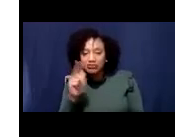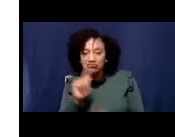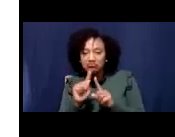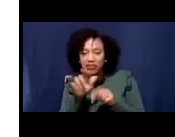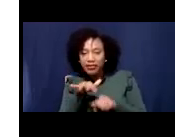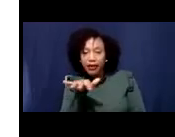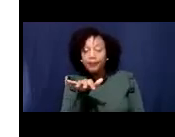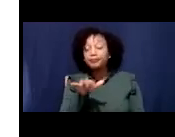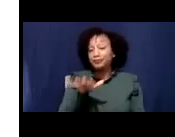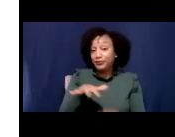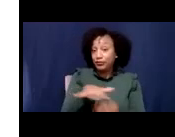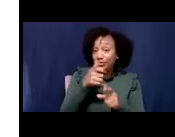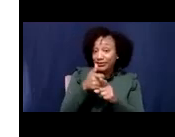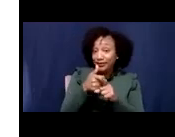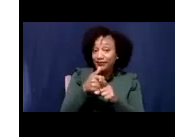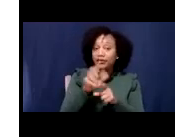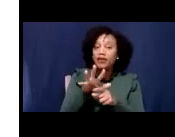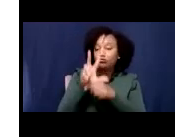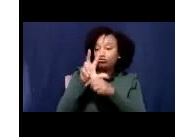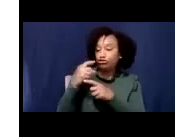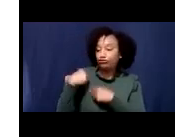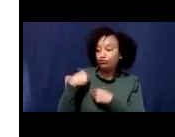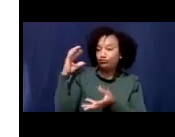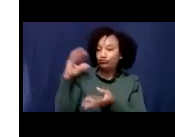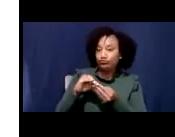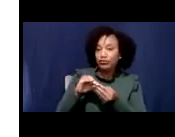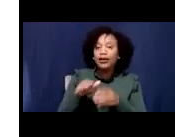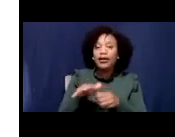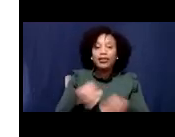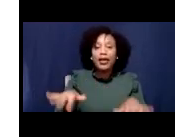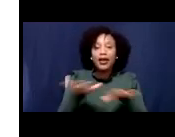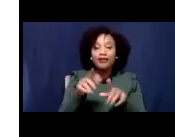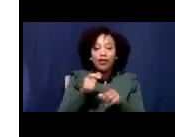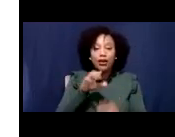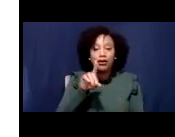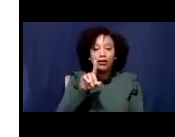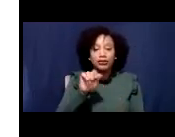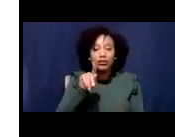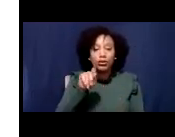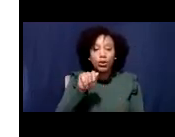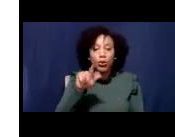as the traditional, ancestral, and contemporary lands of the Dakota and Ojibwe people.